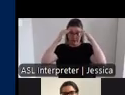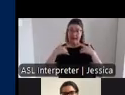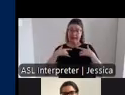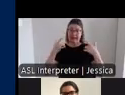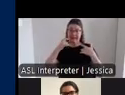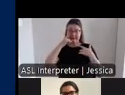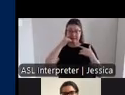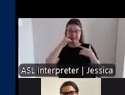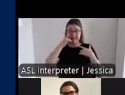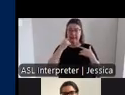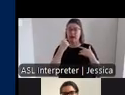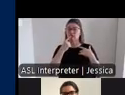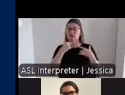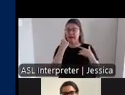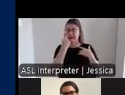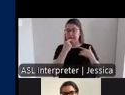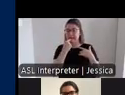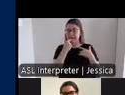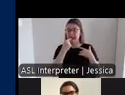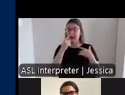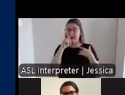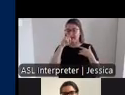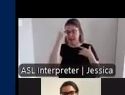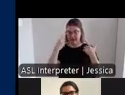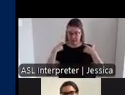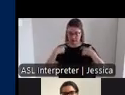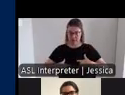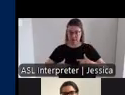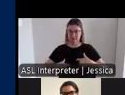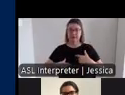a black blazer and large earrings. I am a health sciences librarian at the bracken